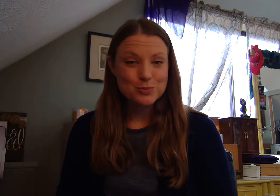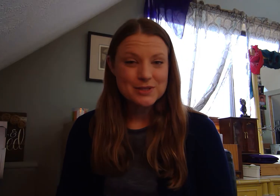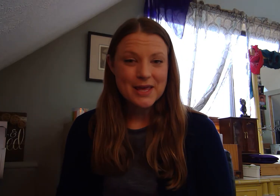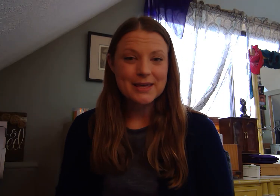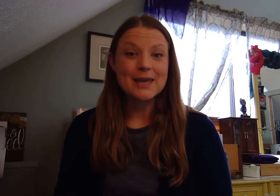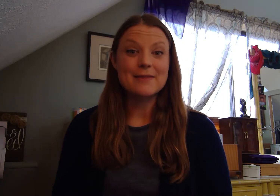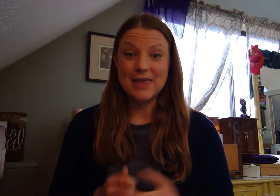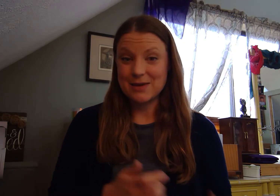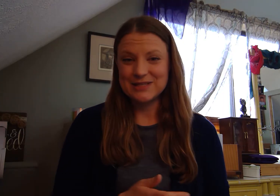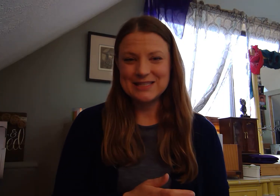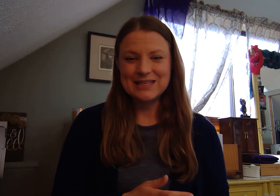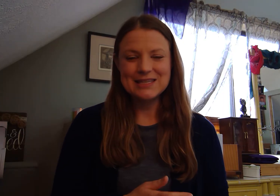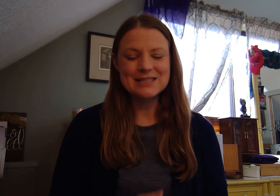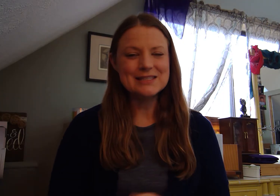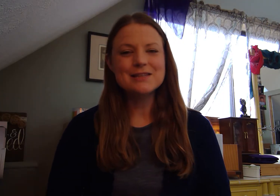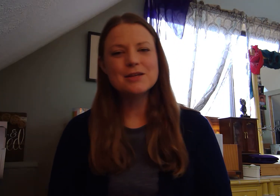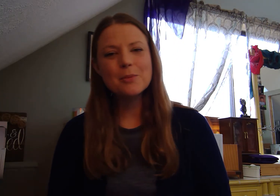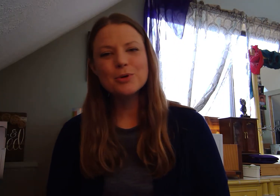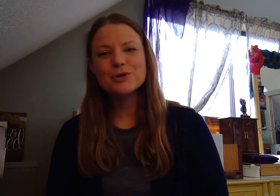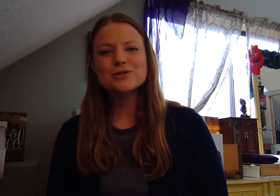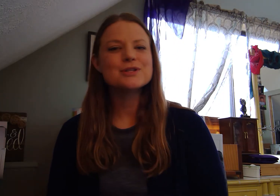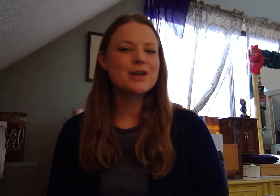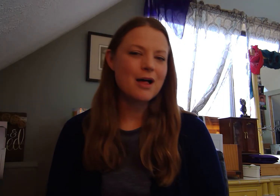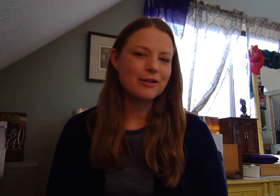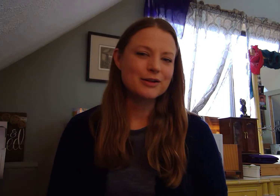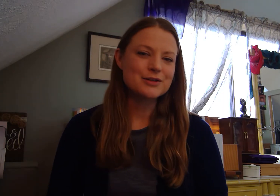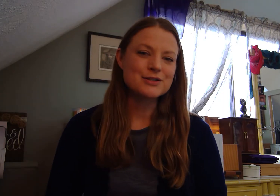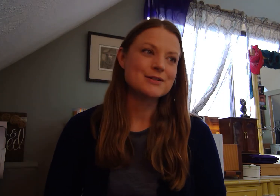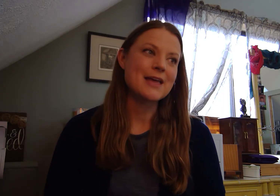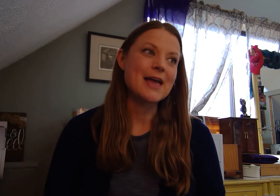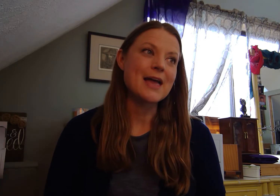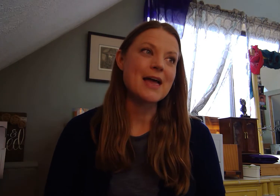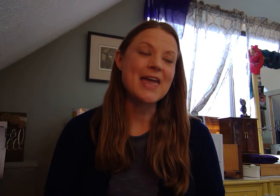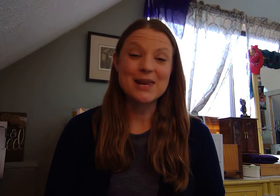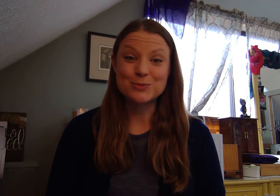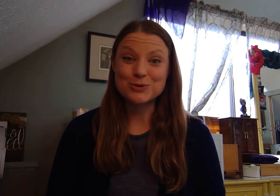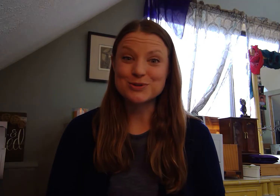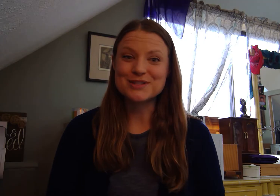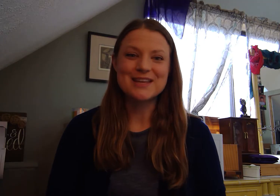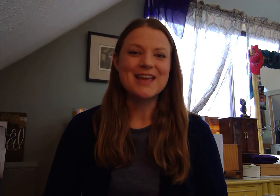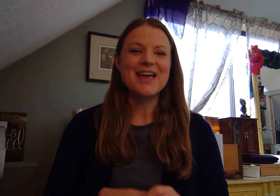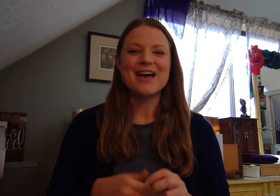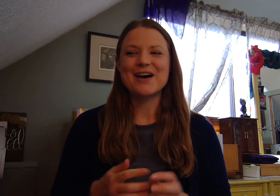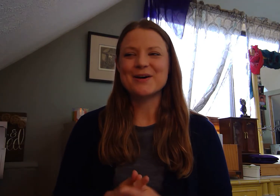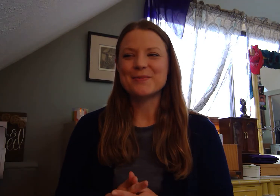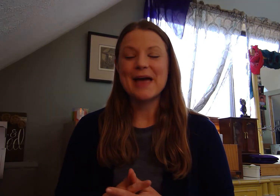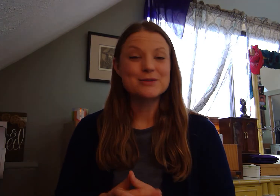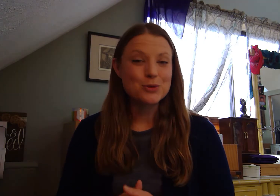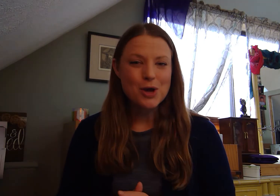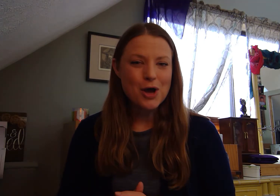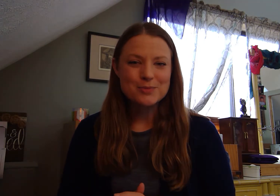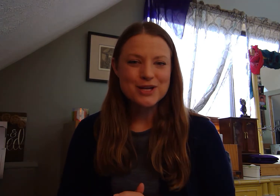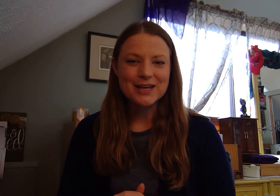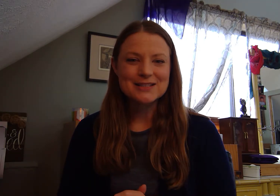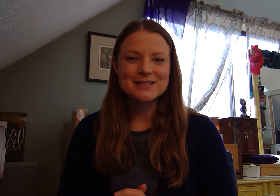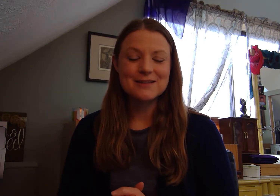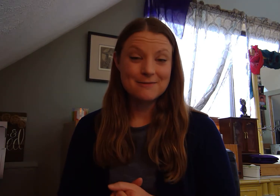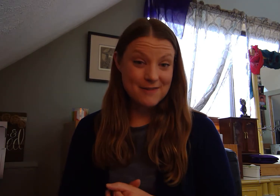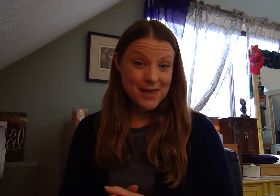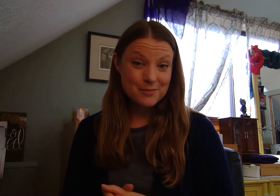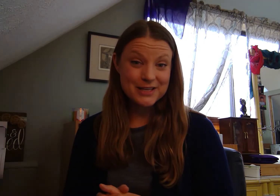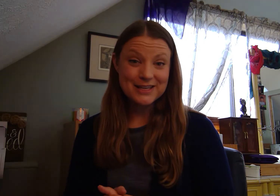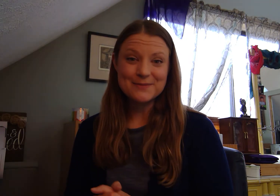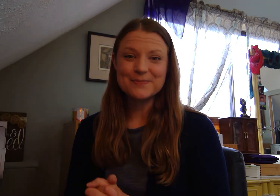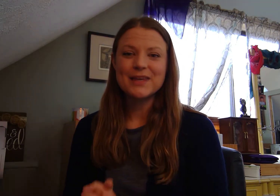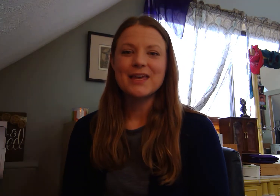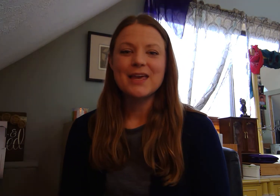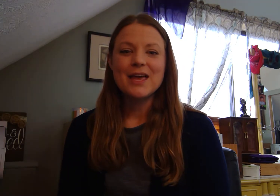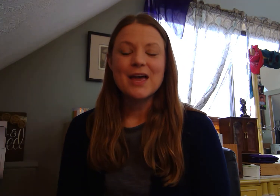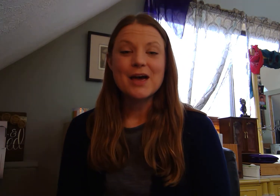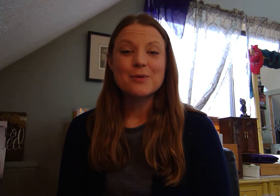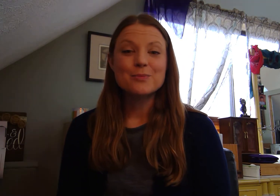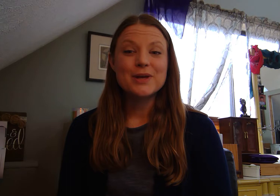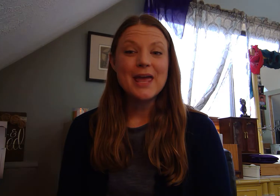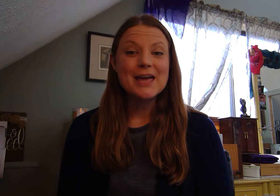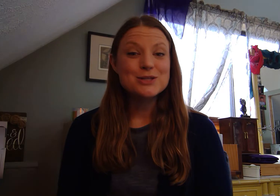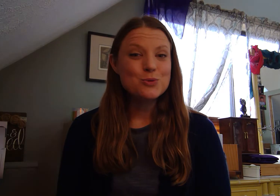like the ABCs, numbers, colors, animals household objects, family but as you